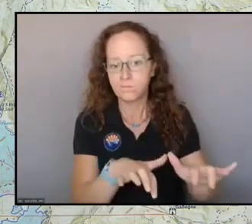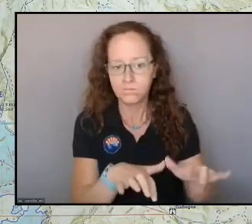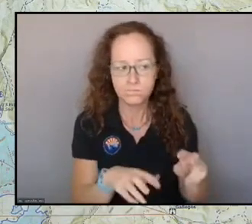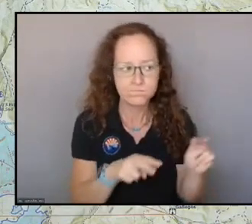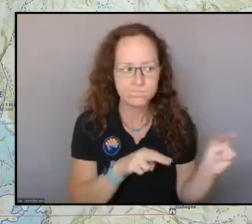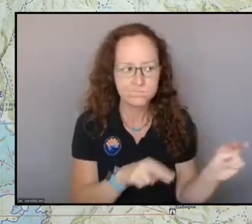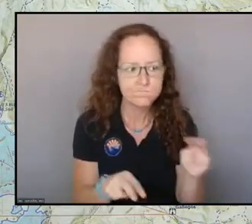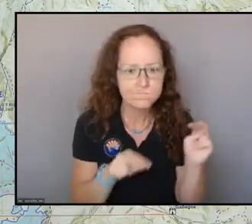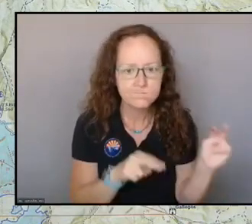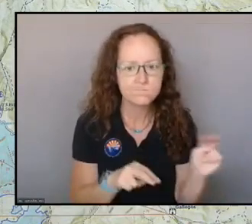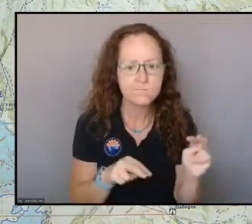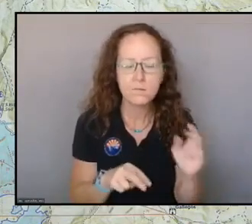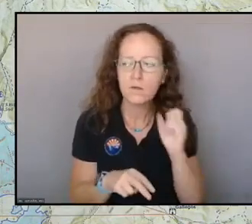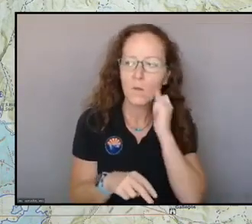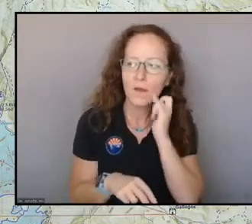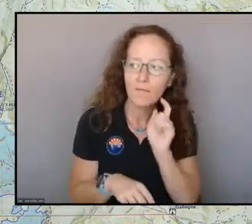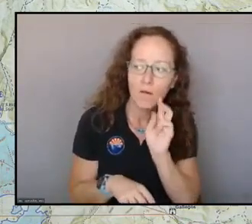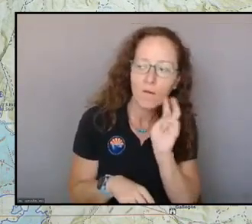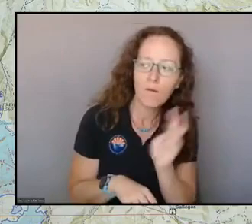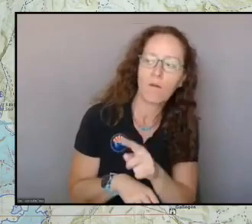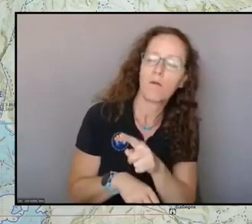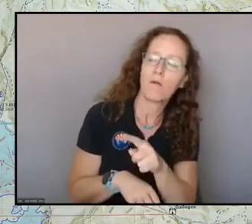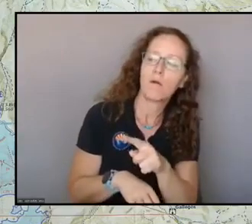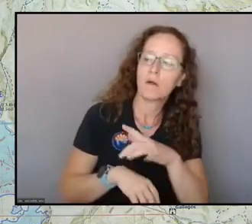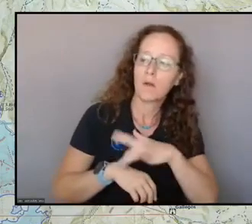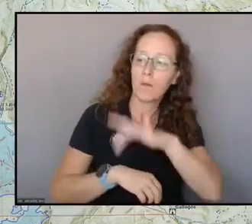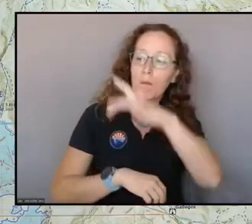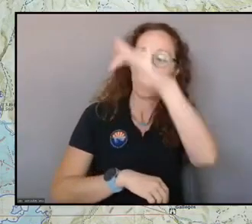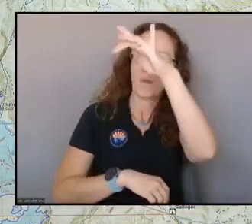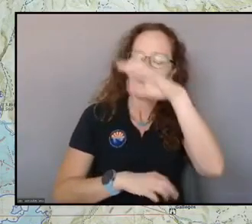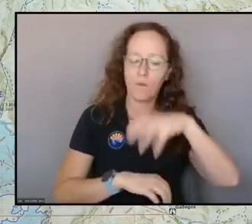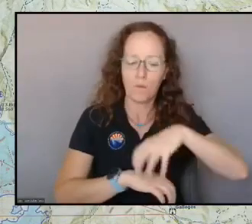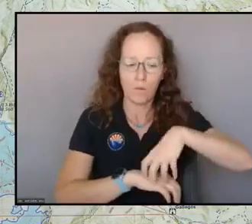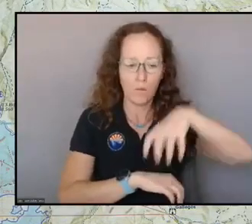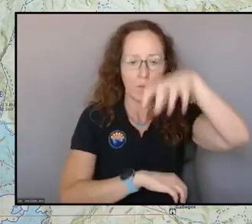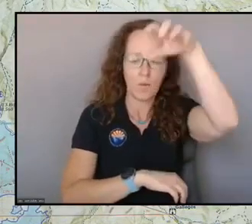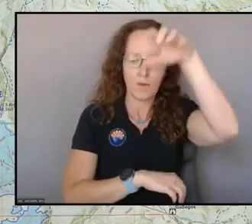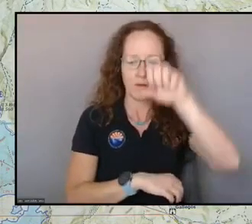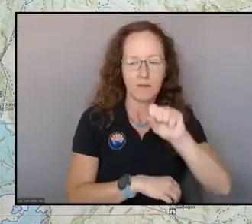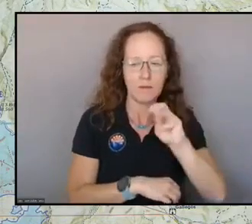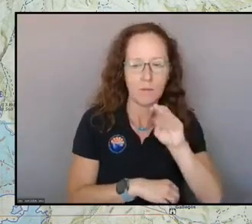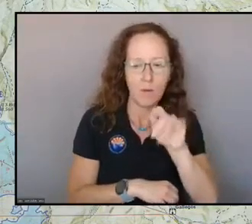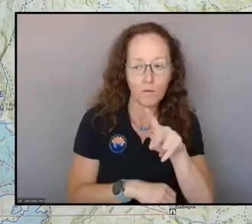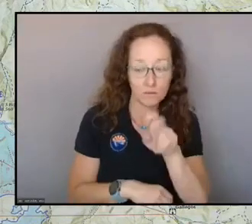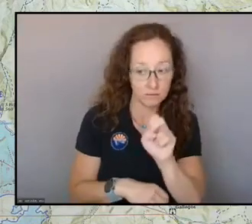THE SMOKE POPPING UP PRESENTED A THREAT TO THE LINE OR THREAT TO ANYBODY'S HOUSE.